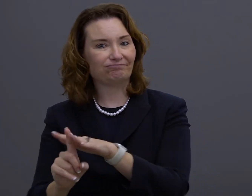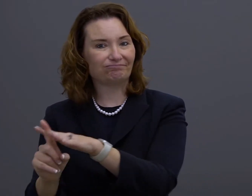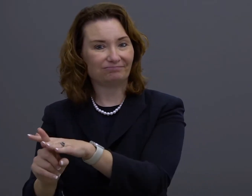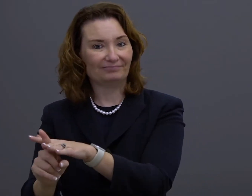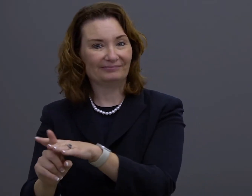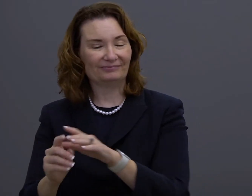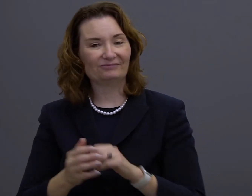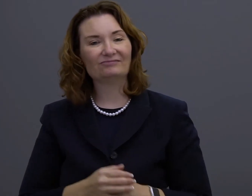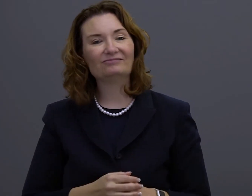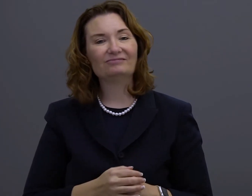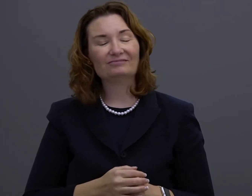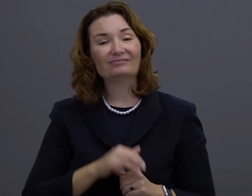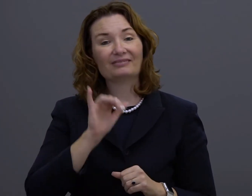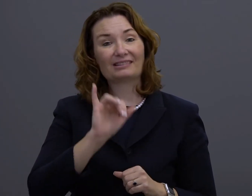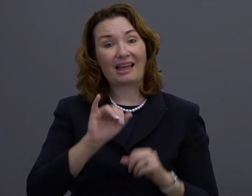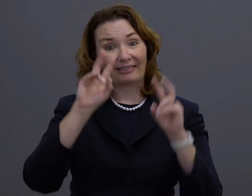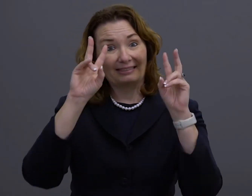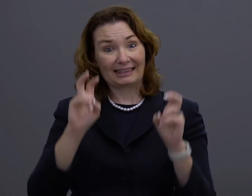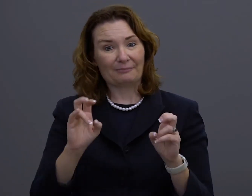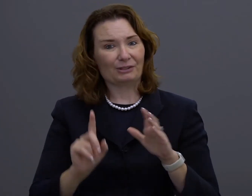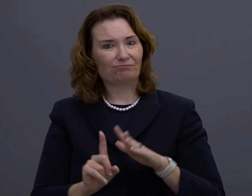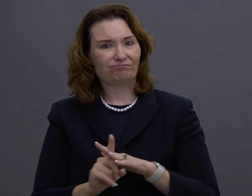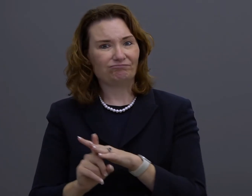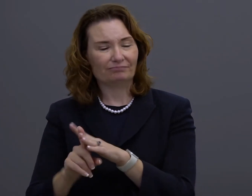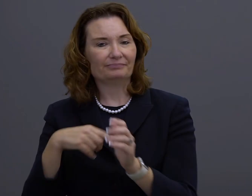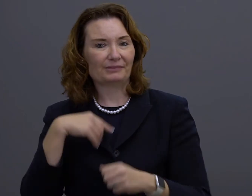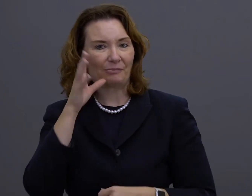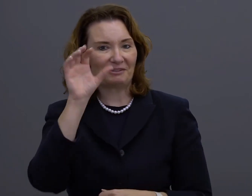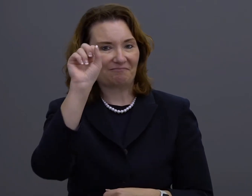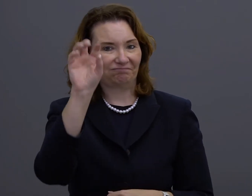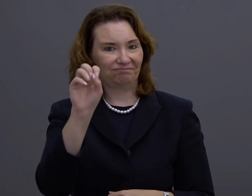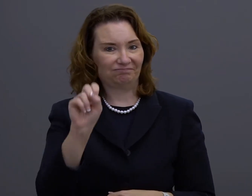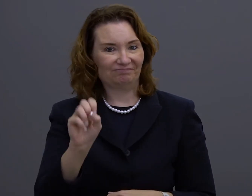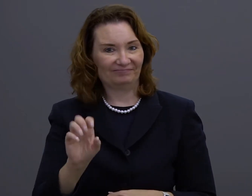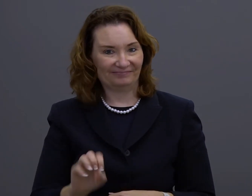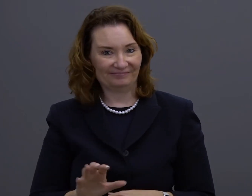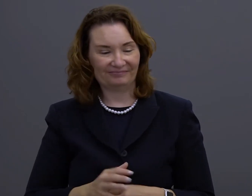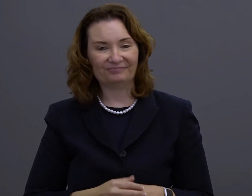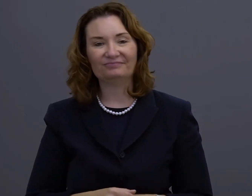I’ll share the themes that emerged from these interviews.